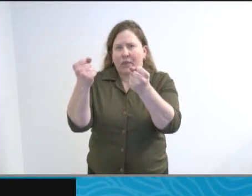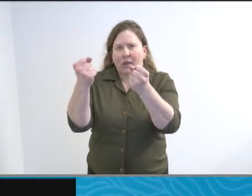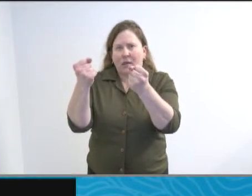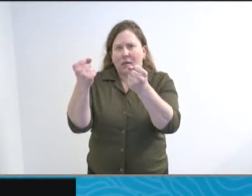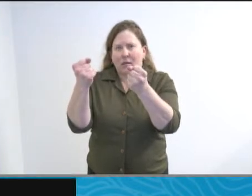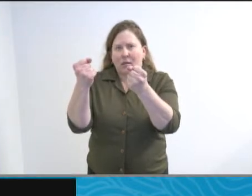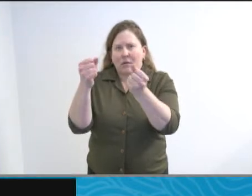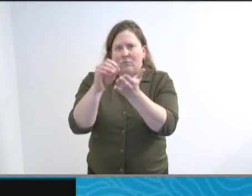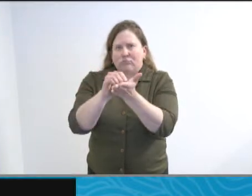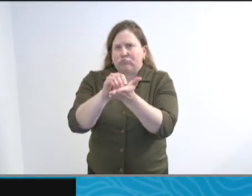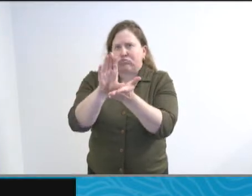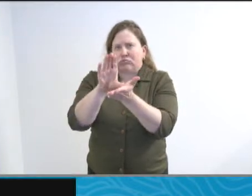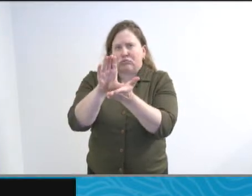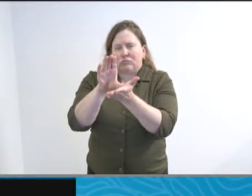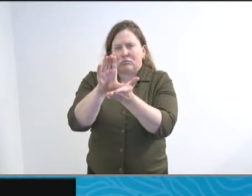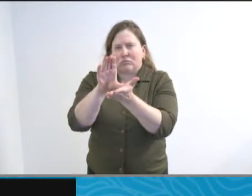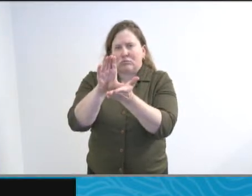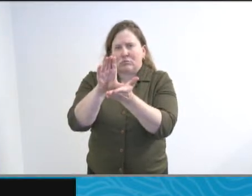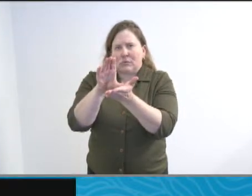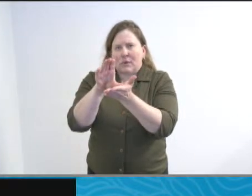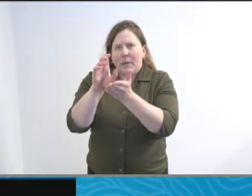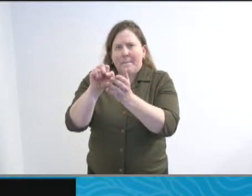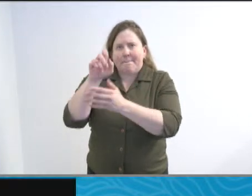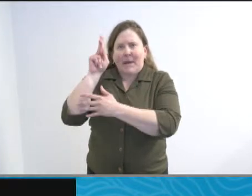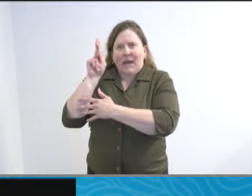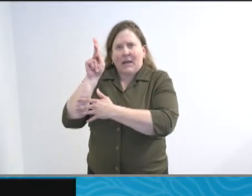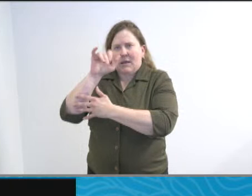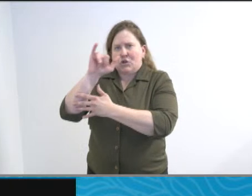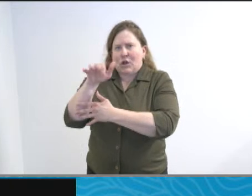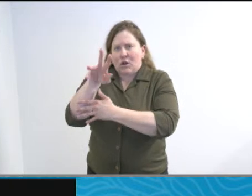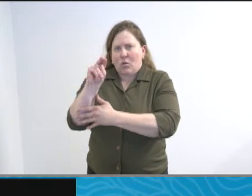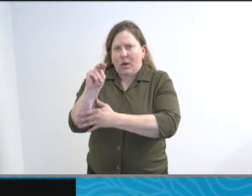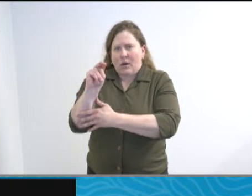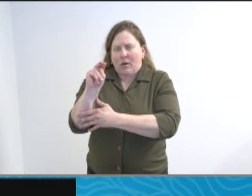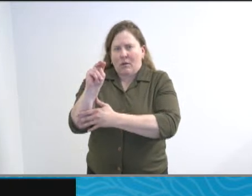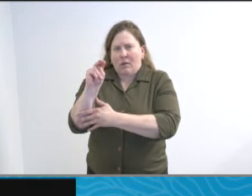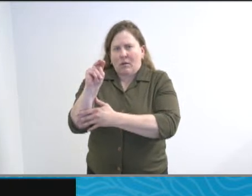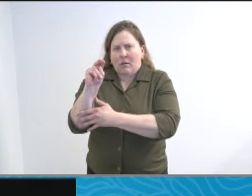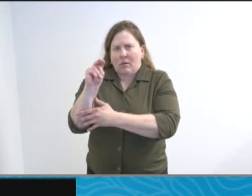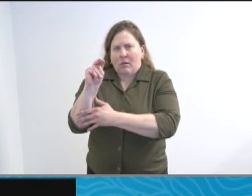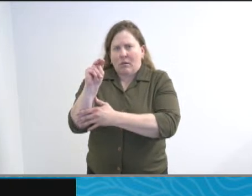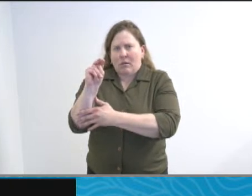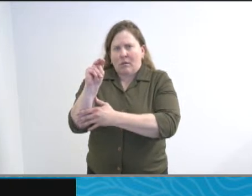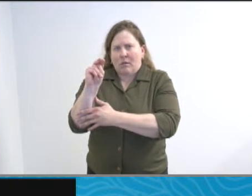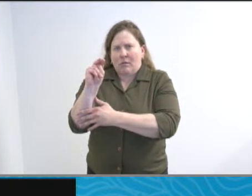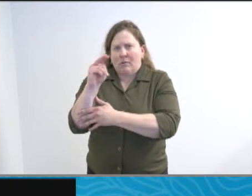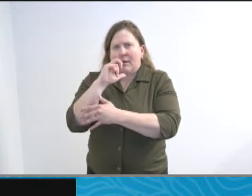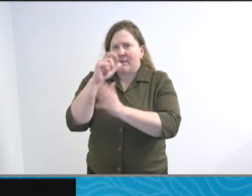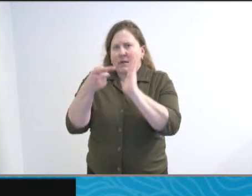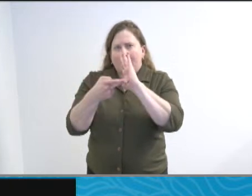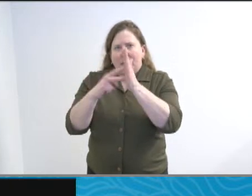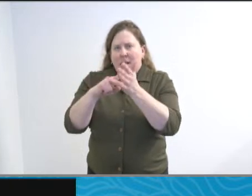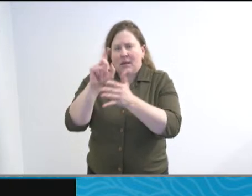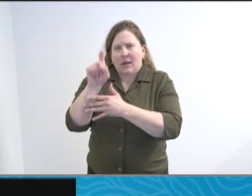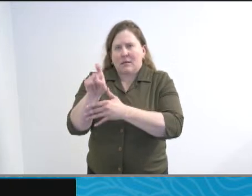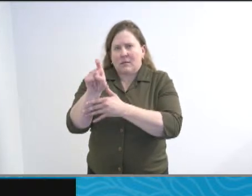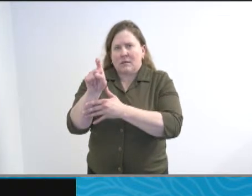as the governor had proposed back in January. That doesn't mean necessarily that the budget when the state adopts